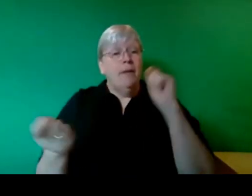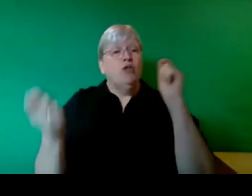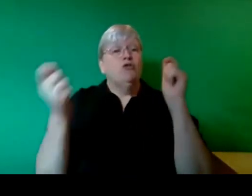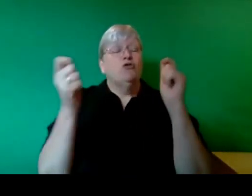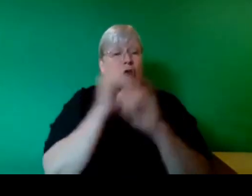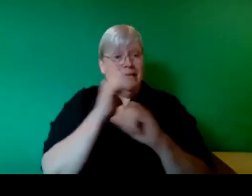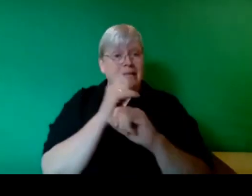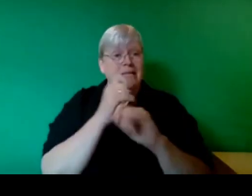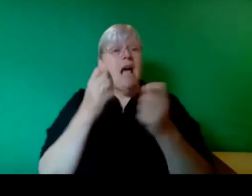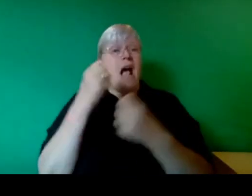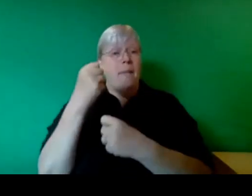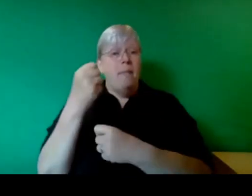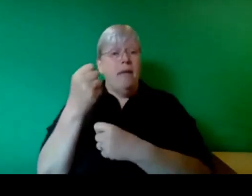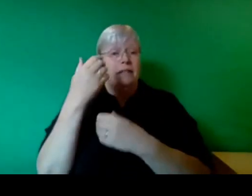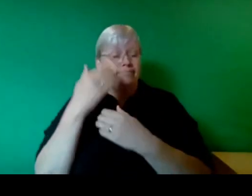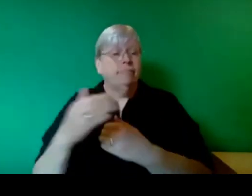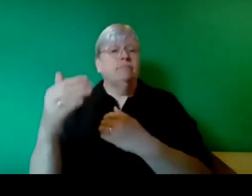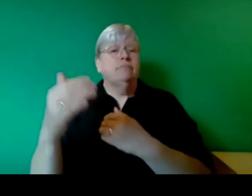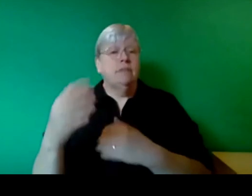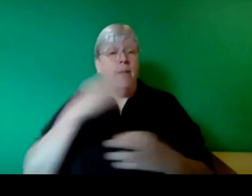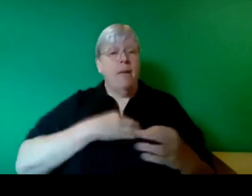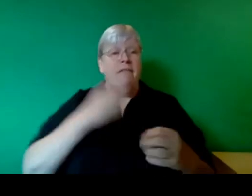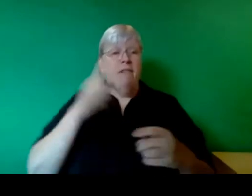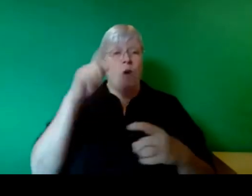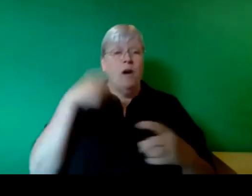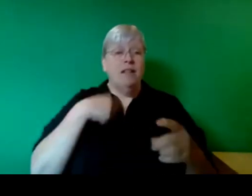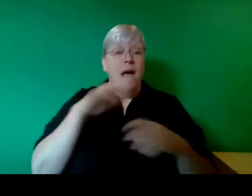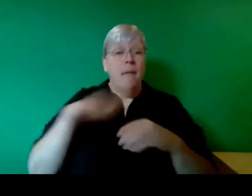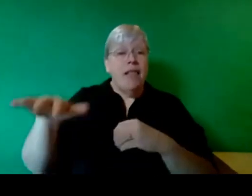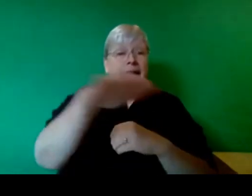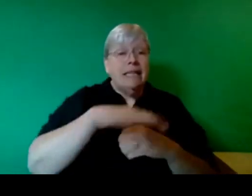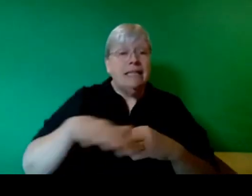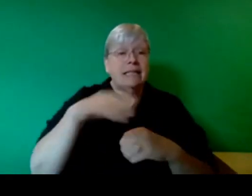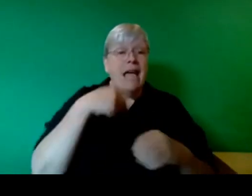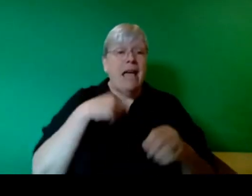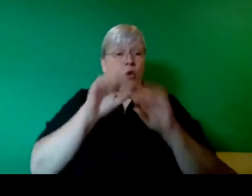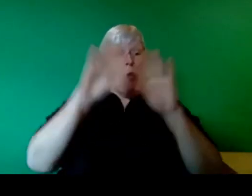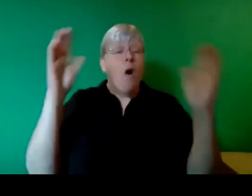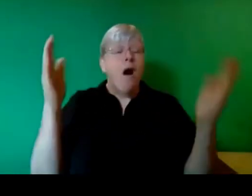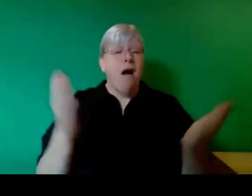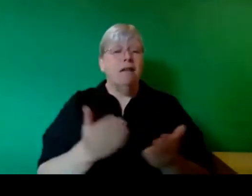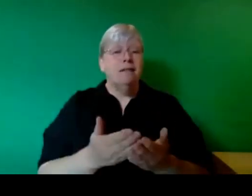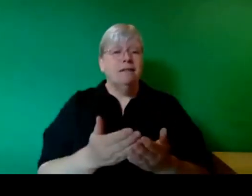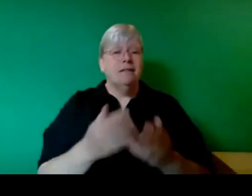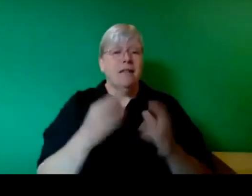and for the benefit of all people around the world. I hope that's provoked a few thoughts